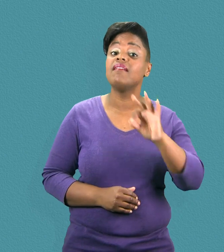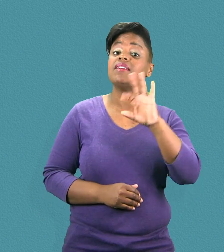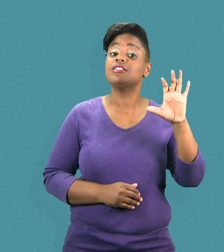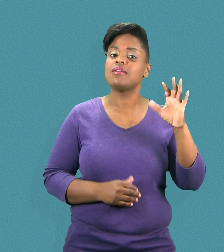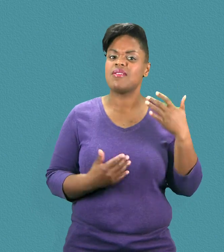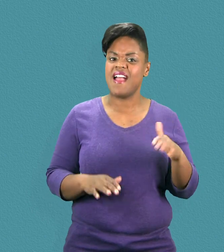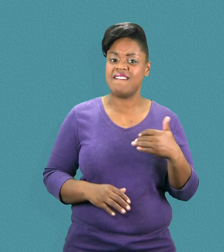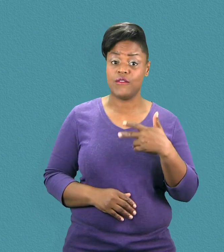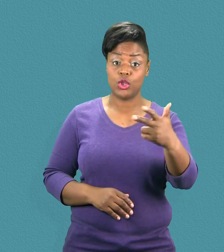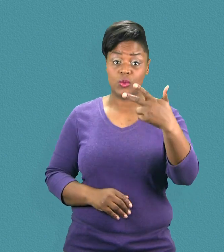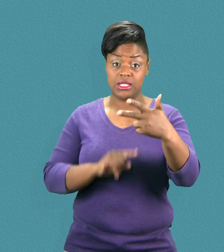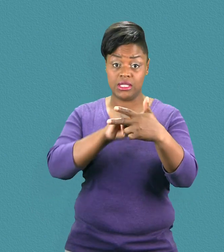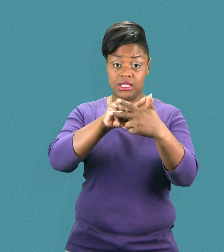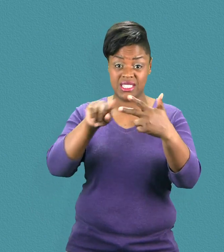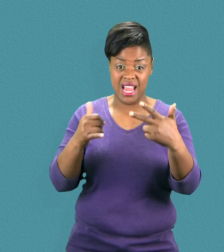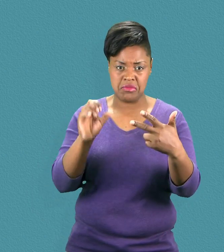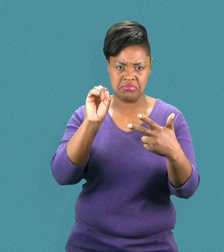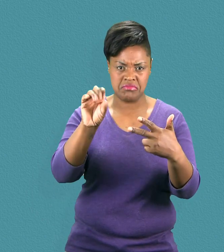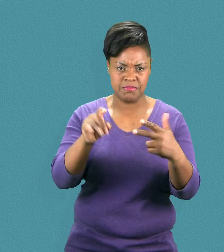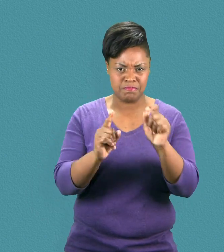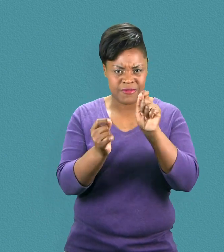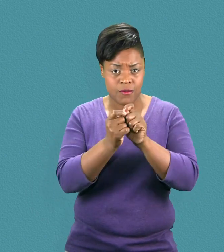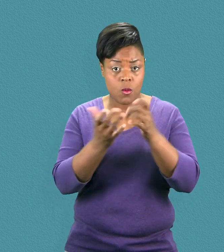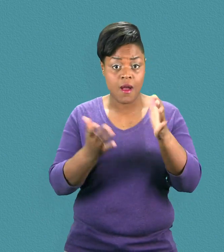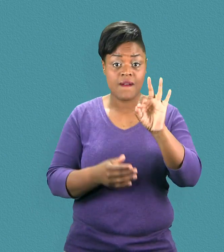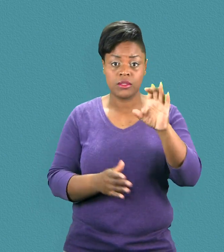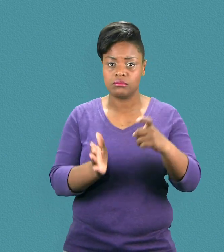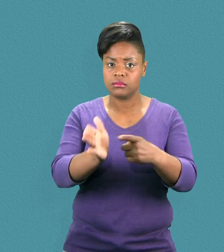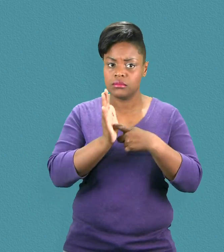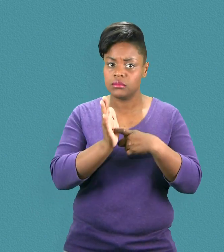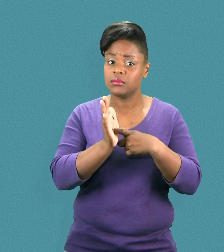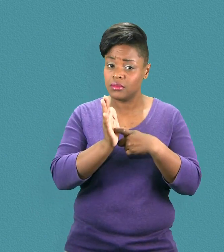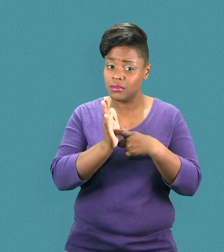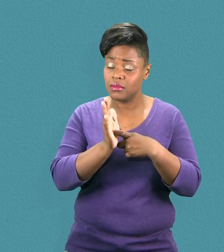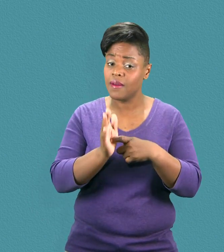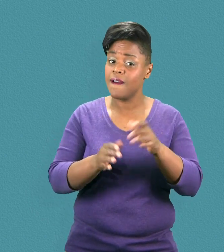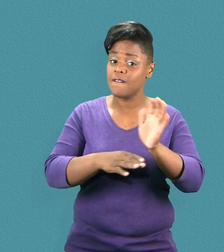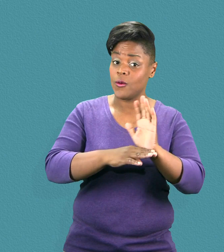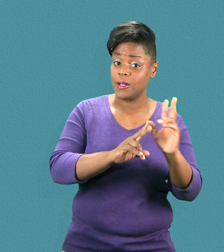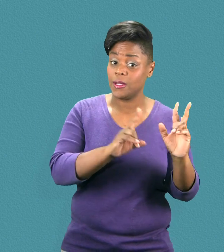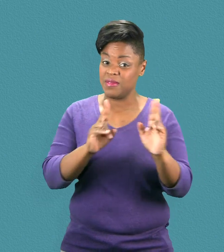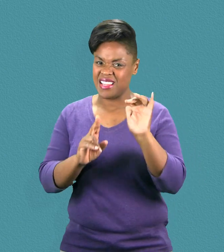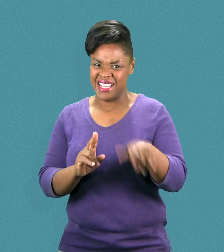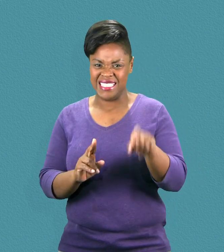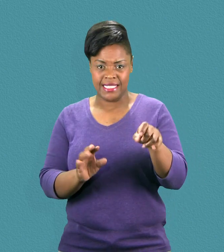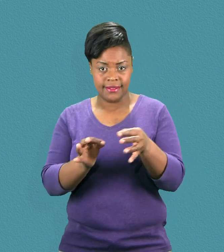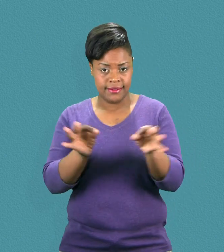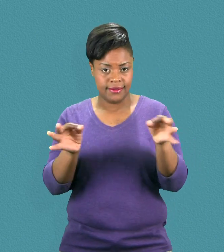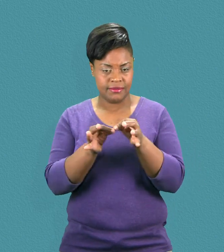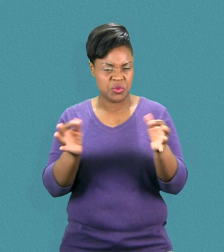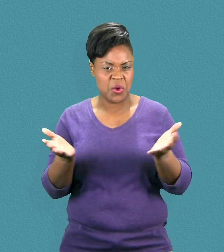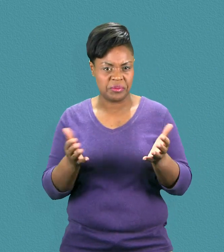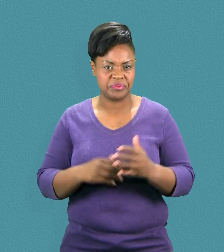There are various types of video clips, as follows: